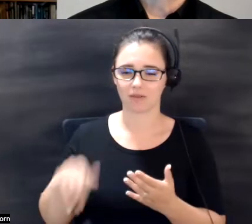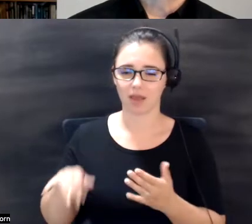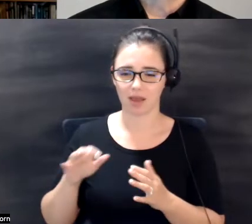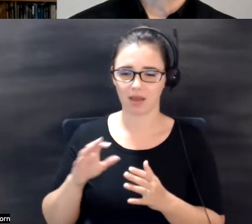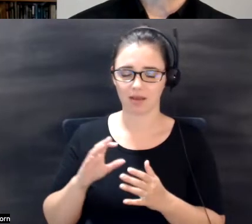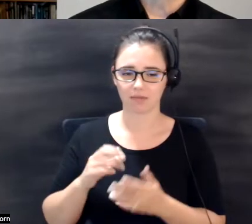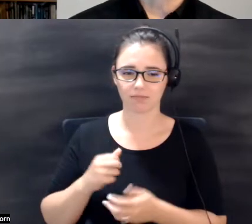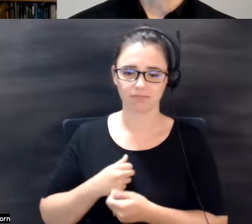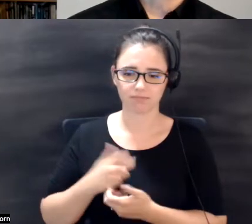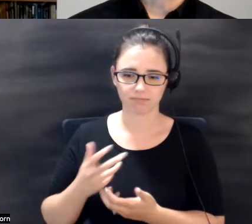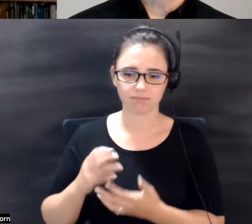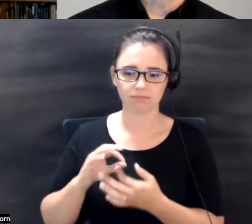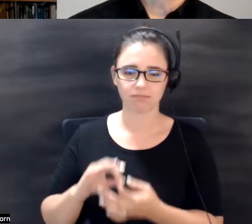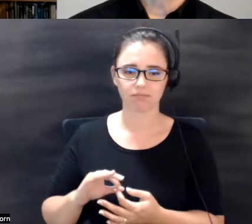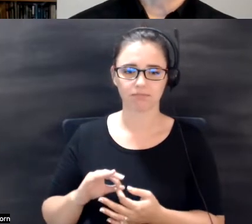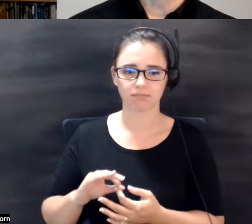the part that then crosses over